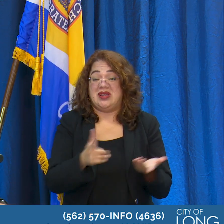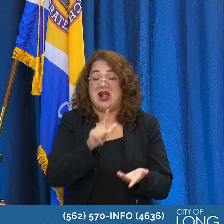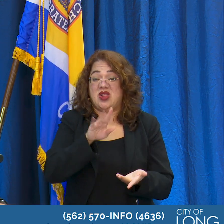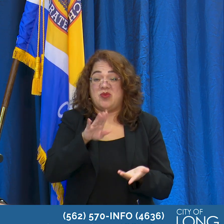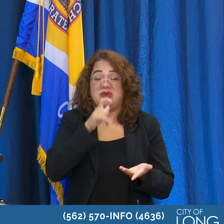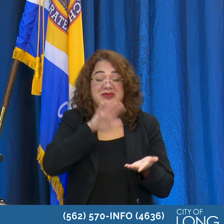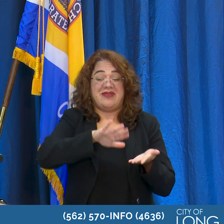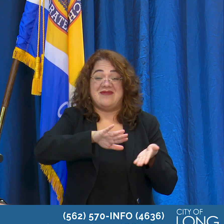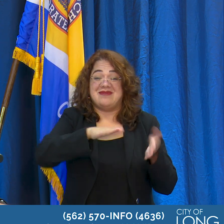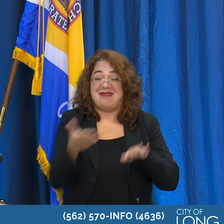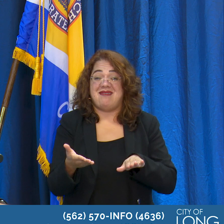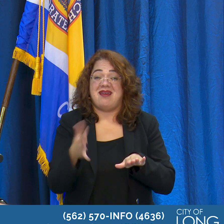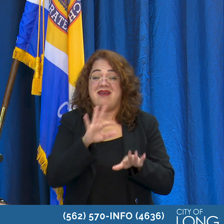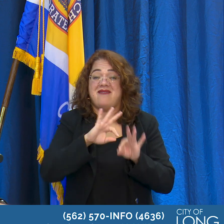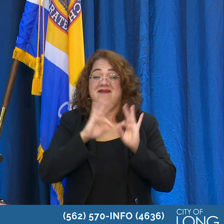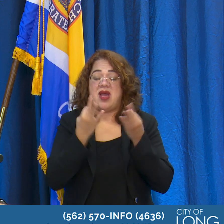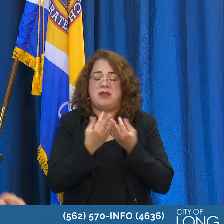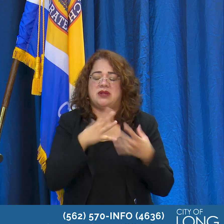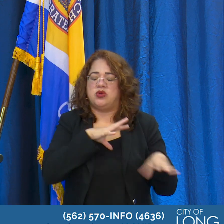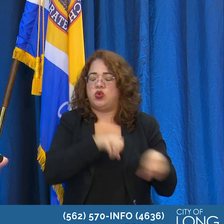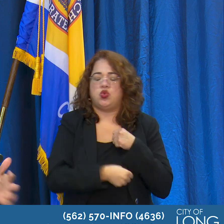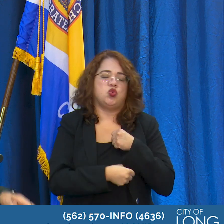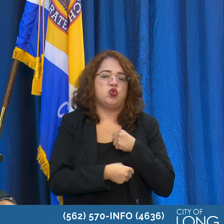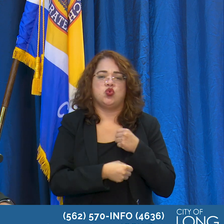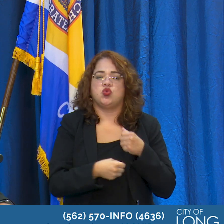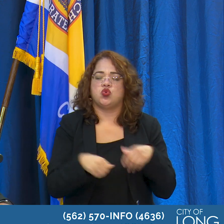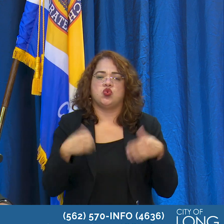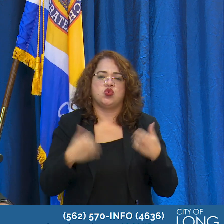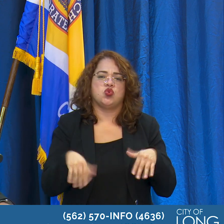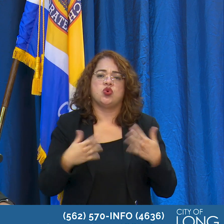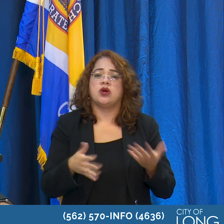obviously, has lost a member of their family, their mother, to COVID